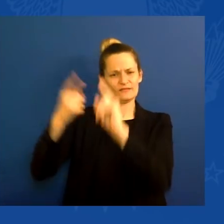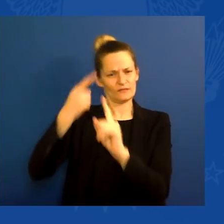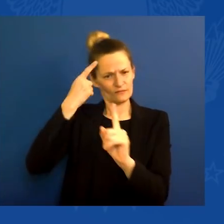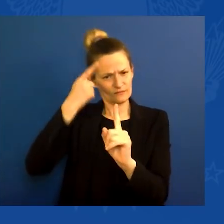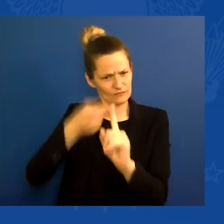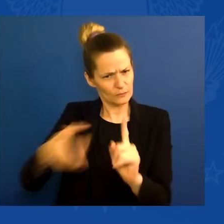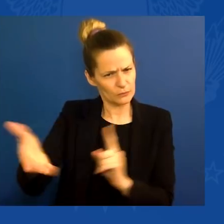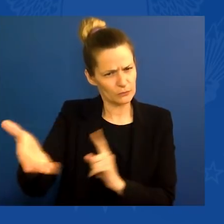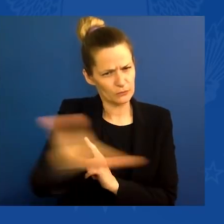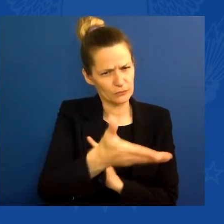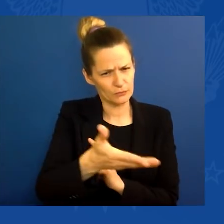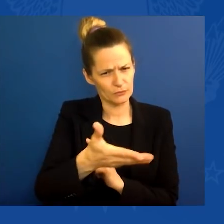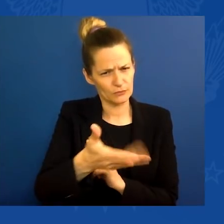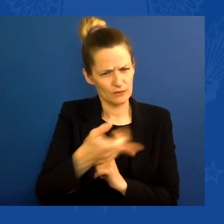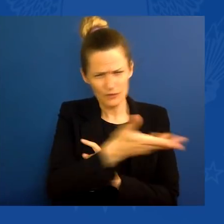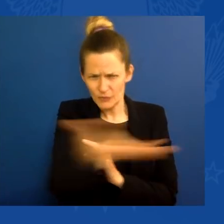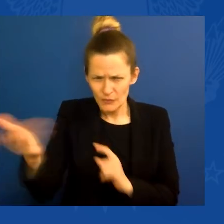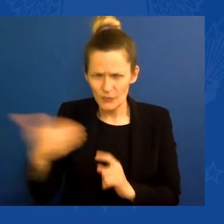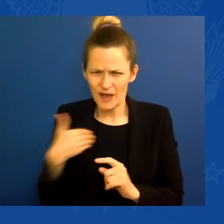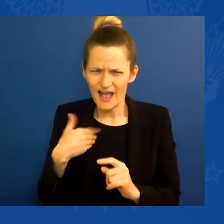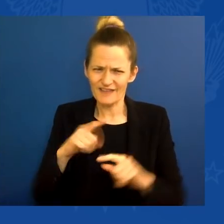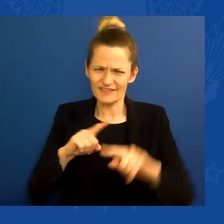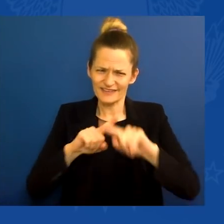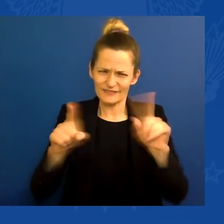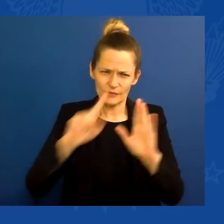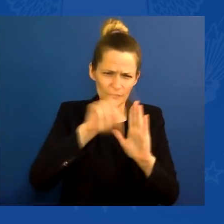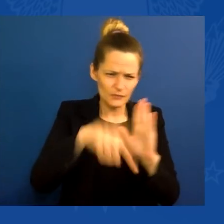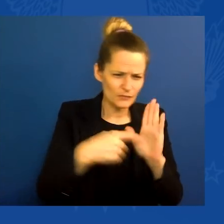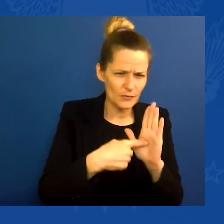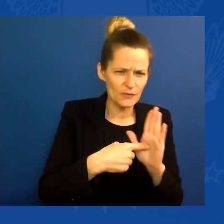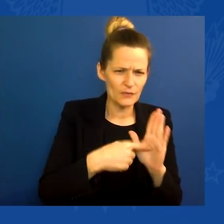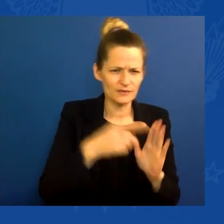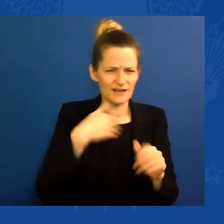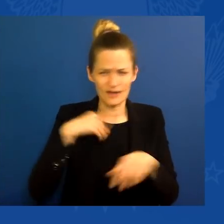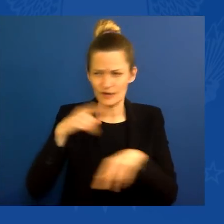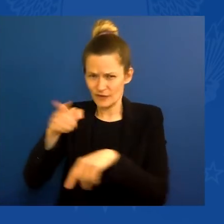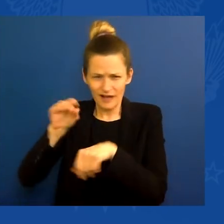for the 100,000 overdose deaths that took place this year --